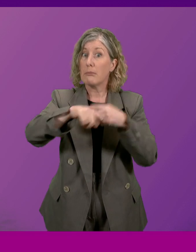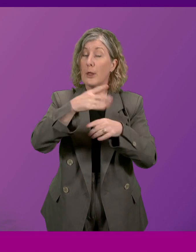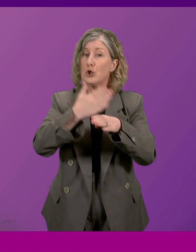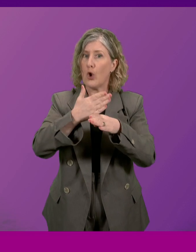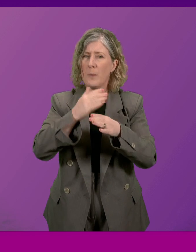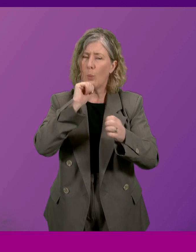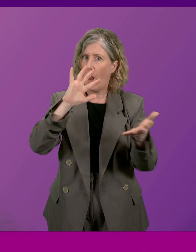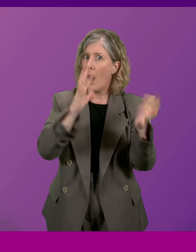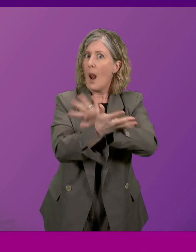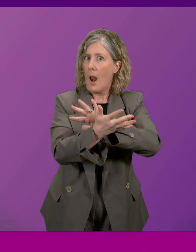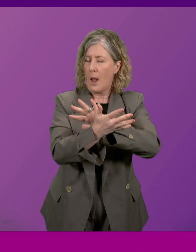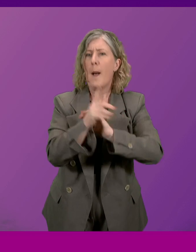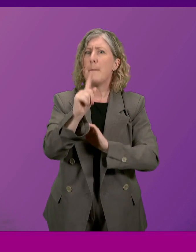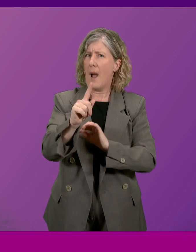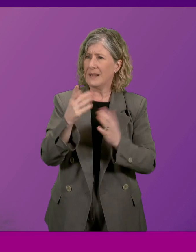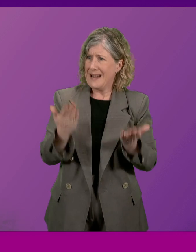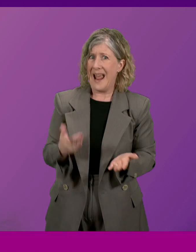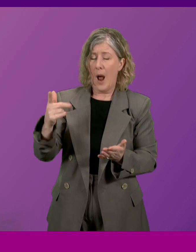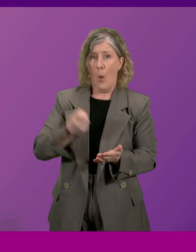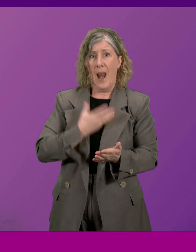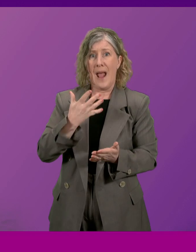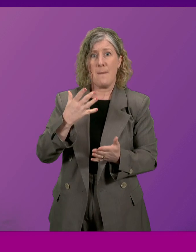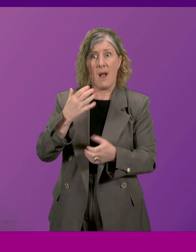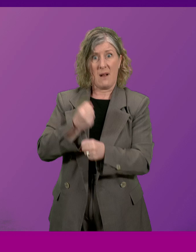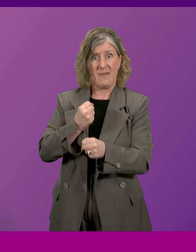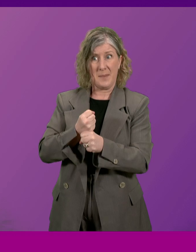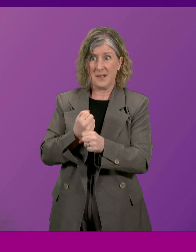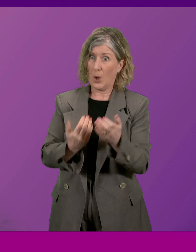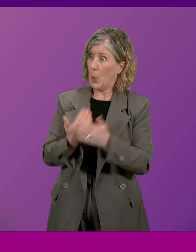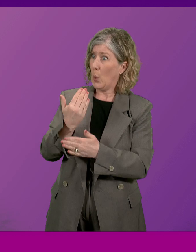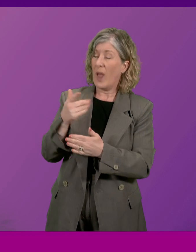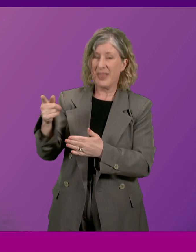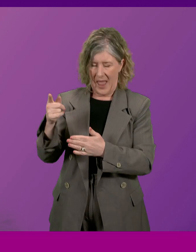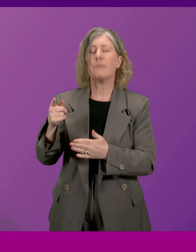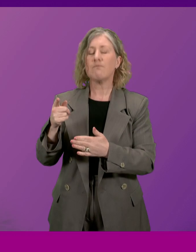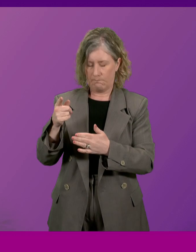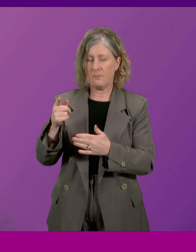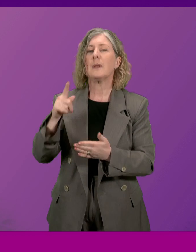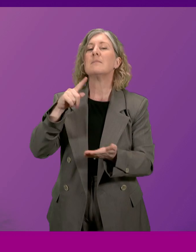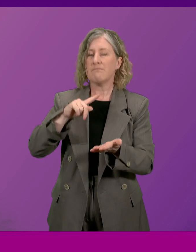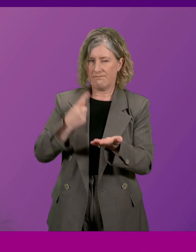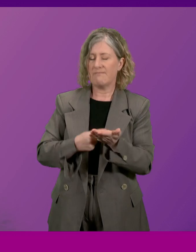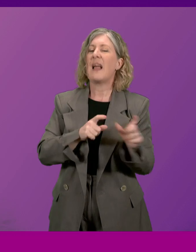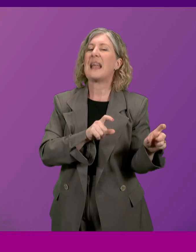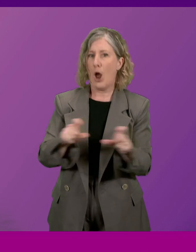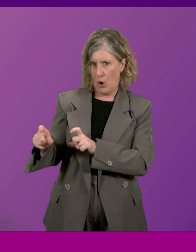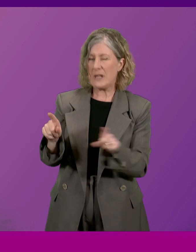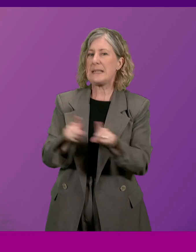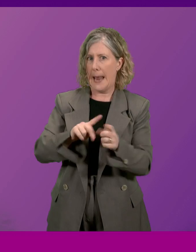the new Labour Government has doubled down on that Tory plan, hoping to leave as soon as 2026.